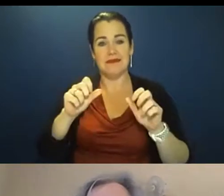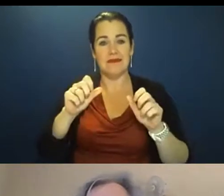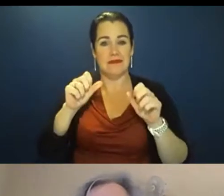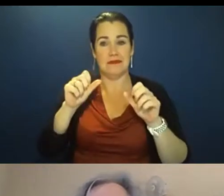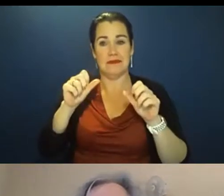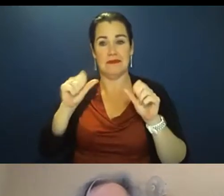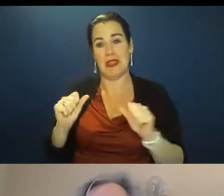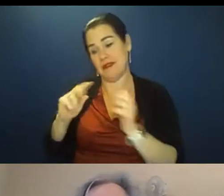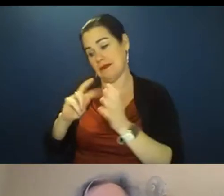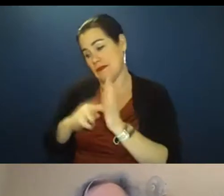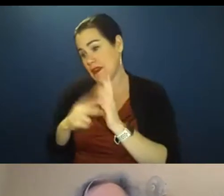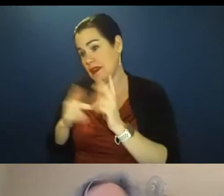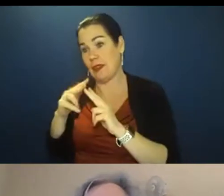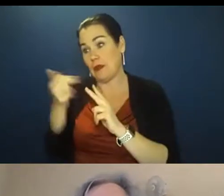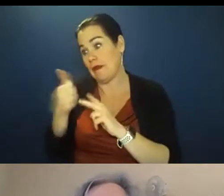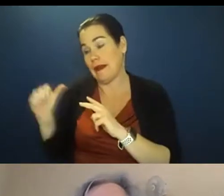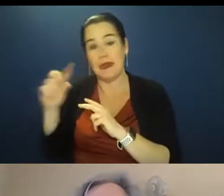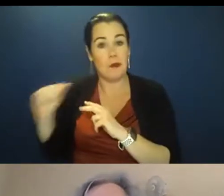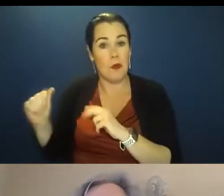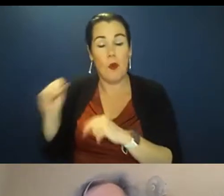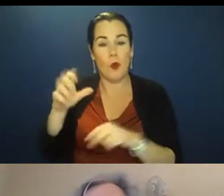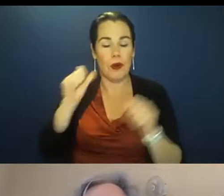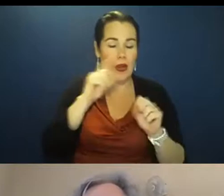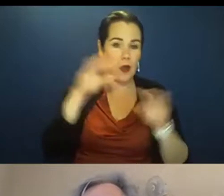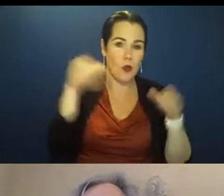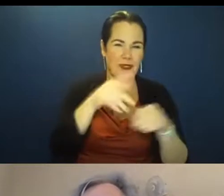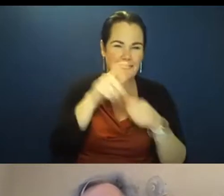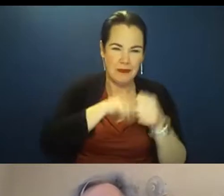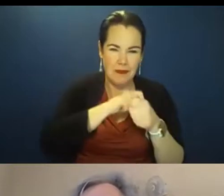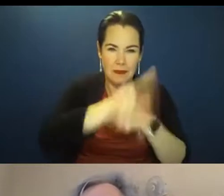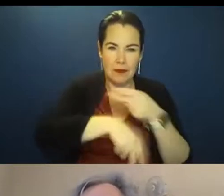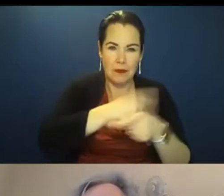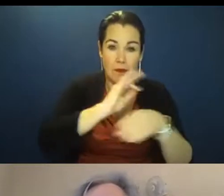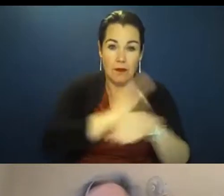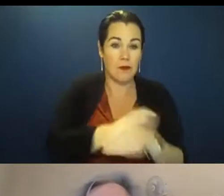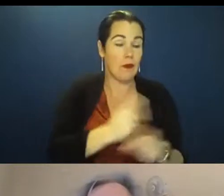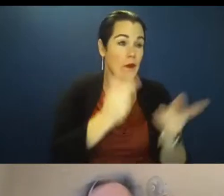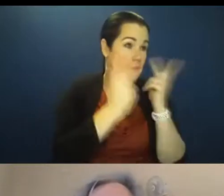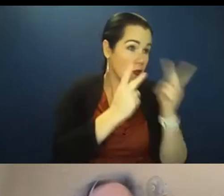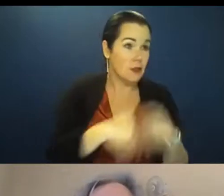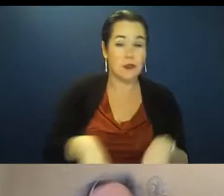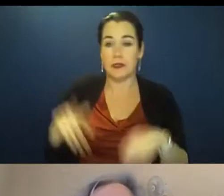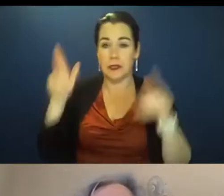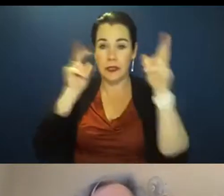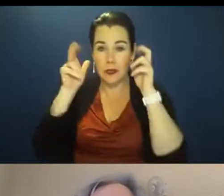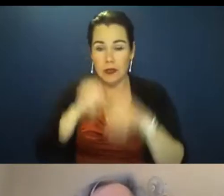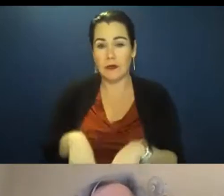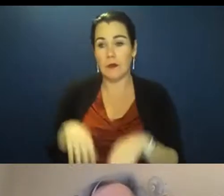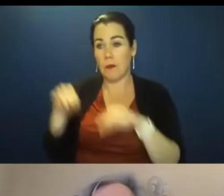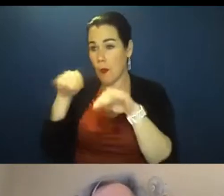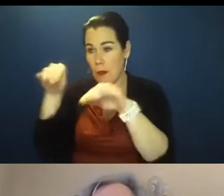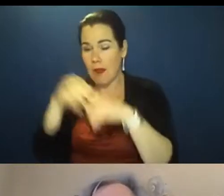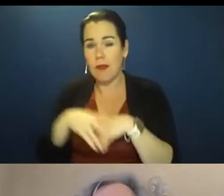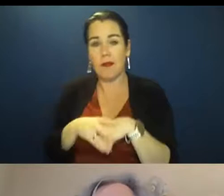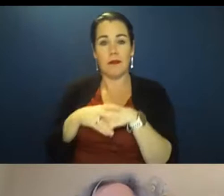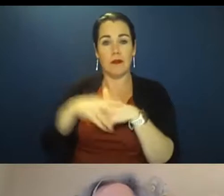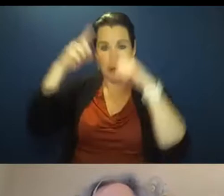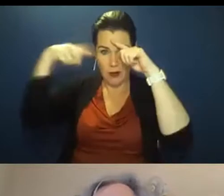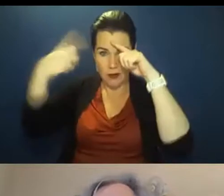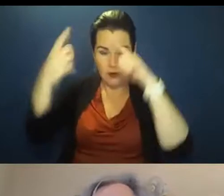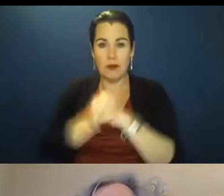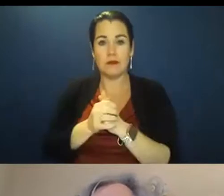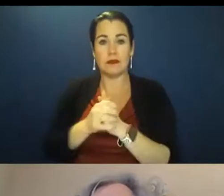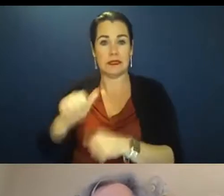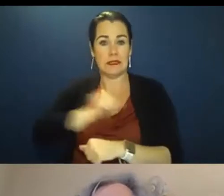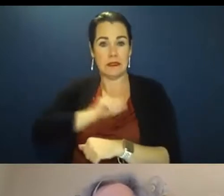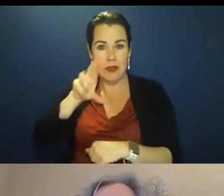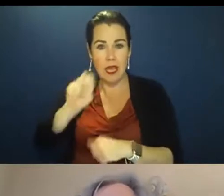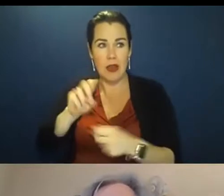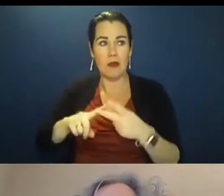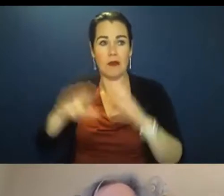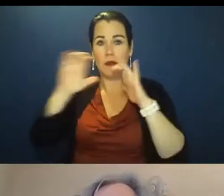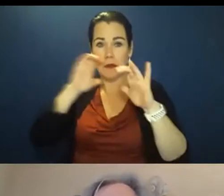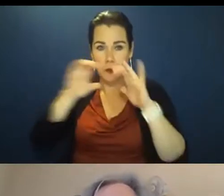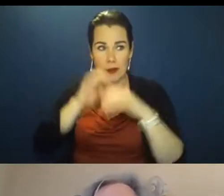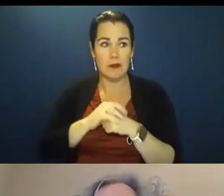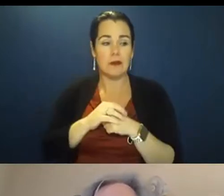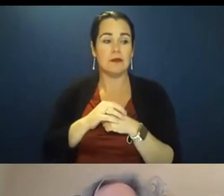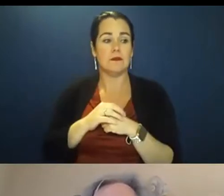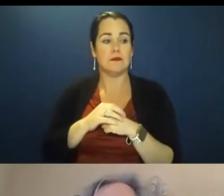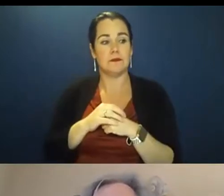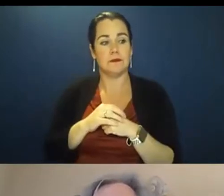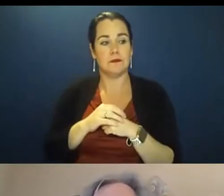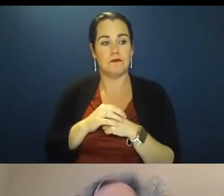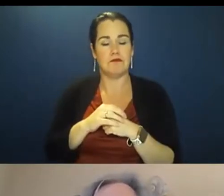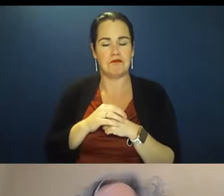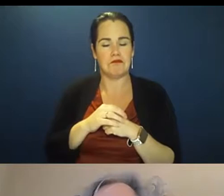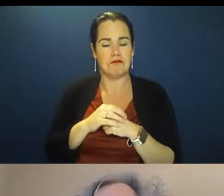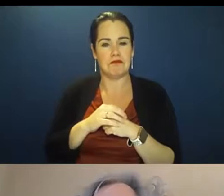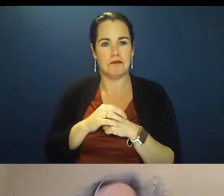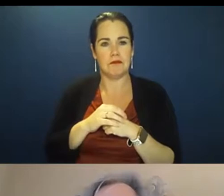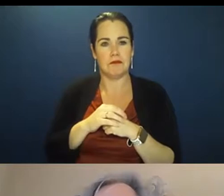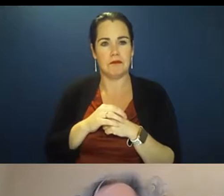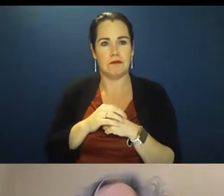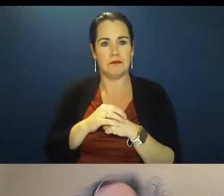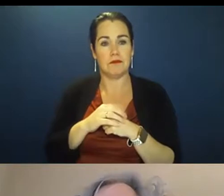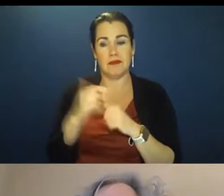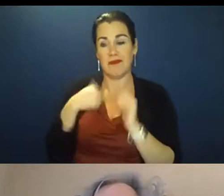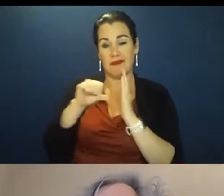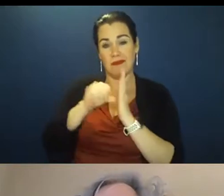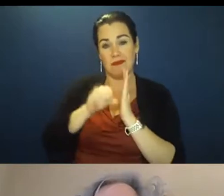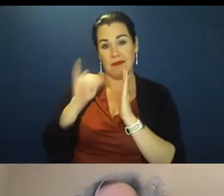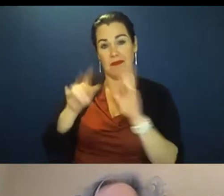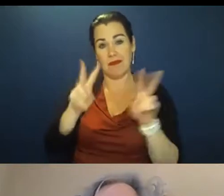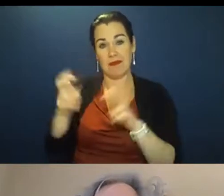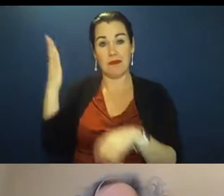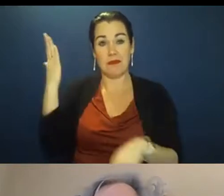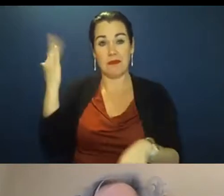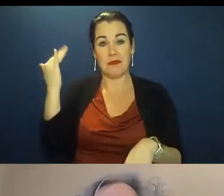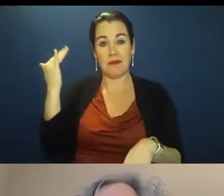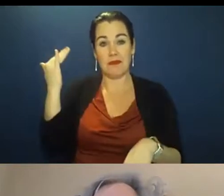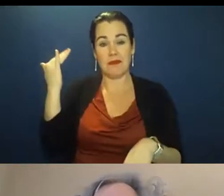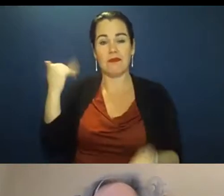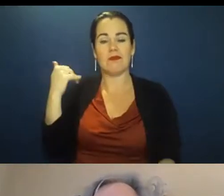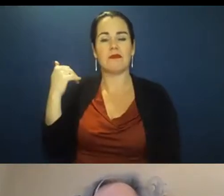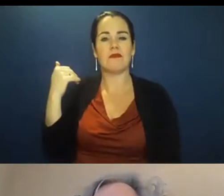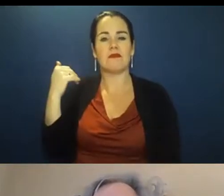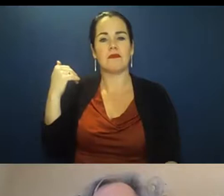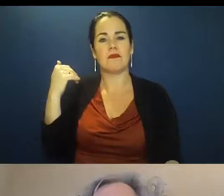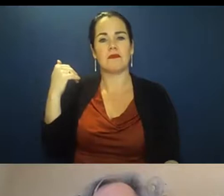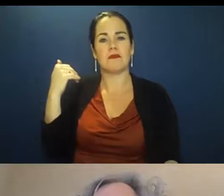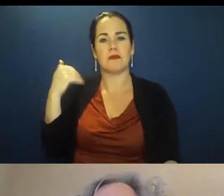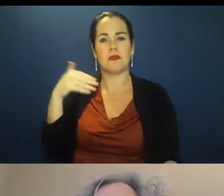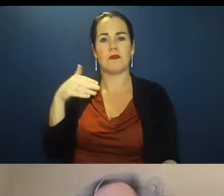look at a specific domain of functioning, whether that's vision, hearing, mobility, cognition, self-care, or communication. But I do highlight, you know, this issue because oftentimes what we're lacking is how was it defined. Did it use this set of questions? Did it